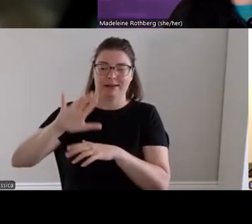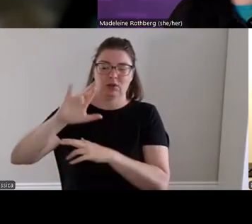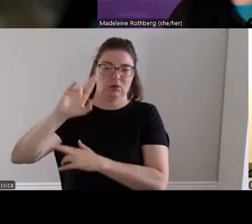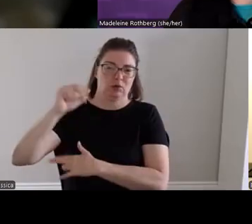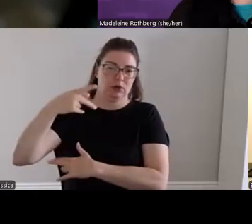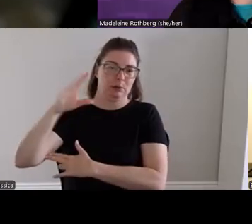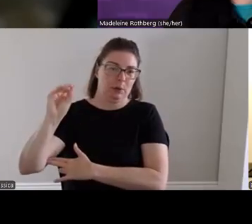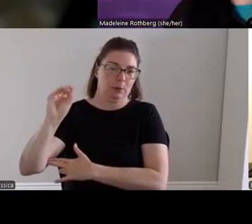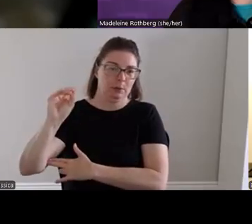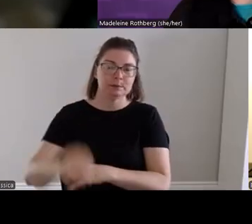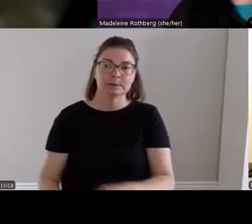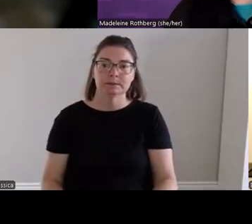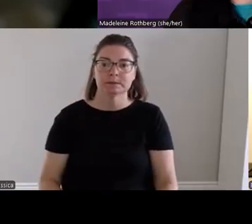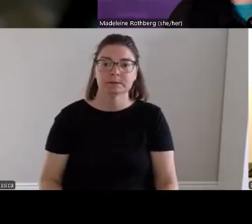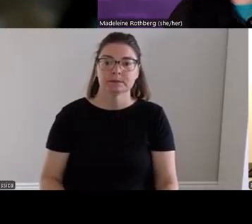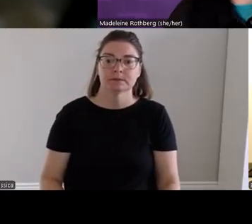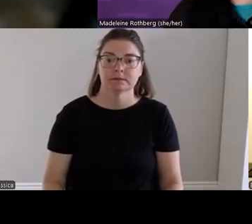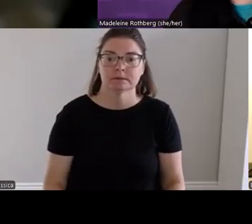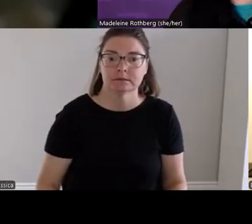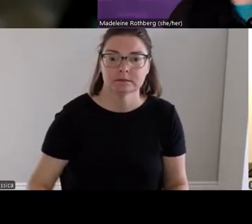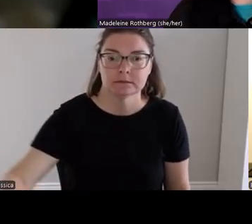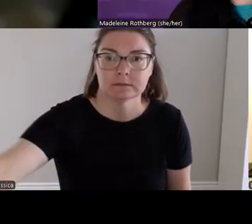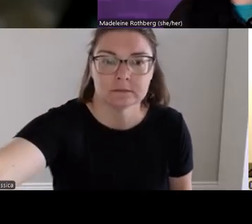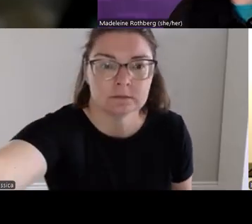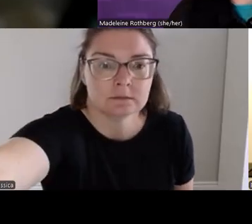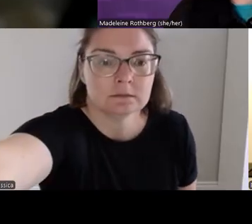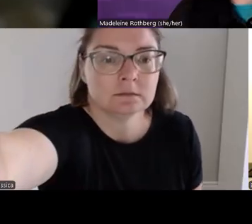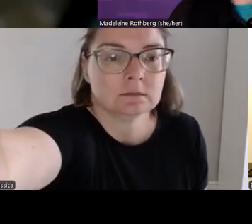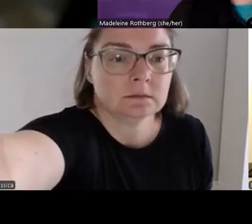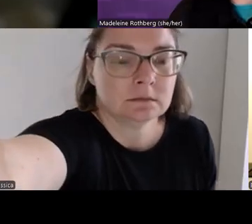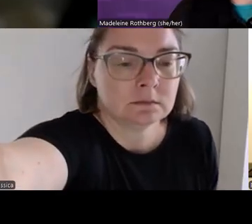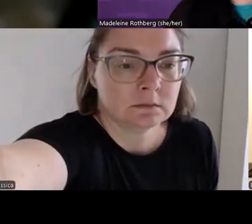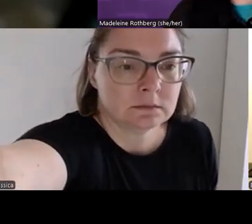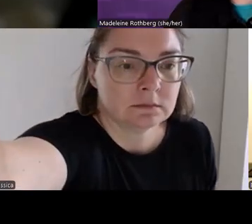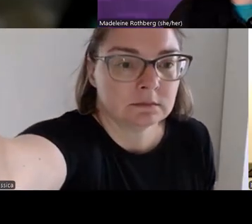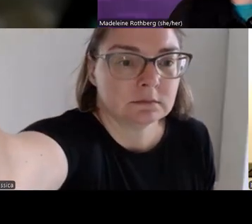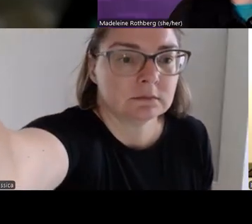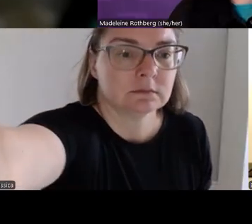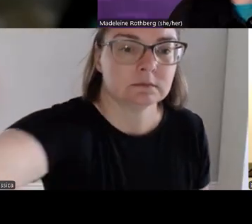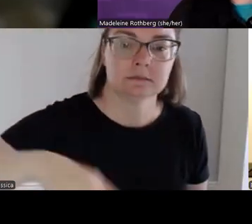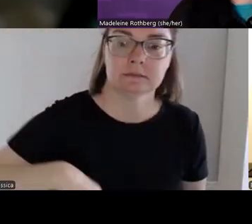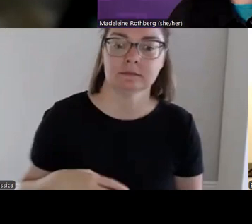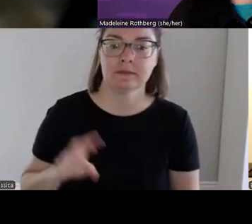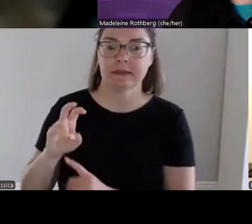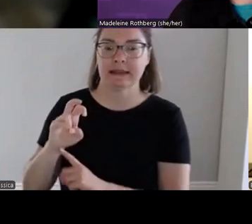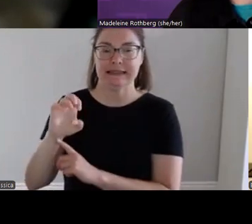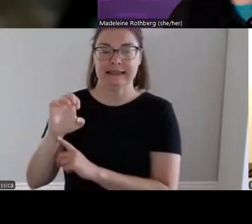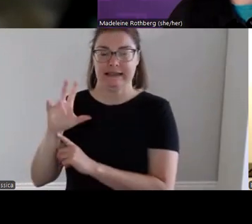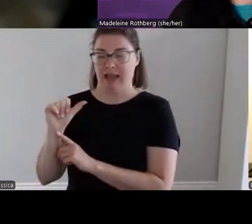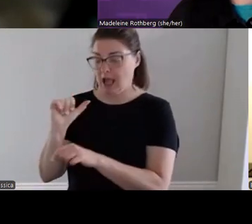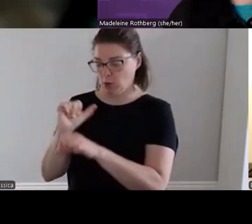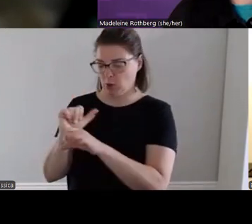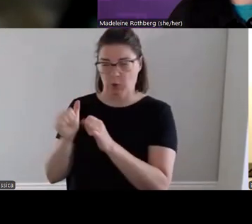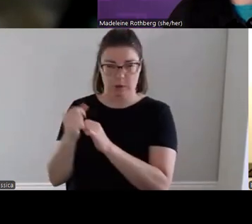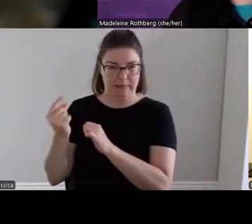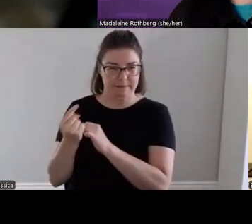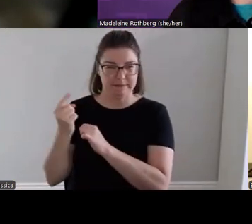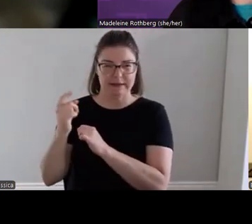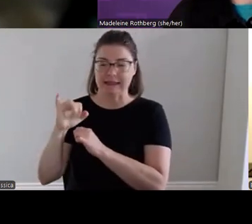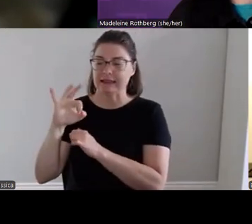(Eva Lu) Yeah. Yes, I know, uh, as I work with it too, it is a challenging place, um, a topic.